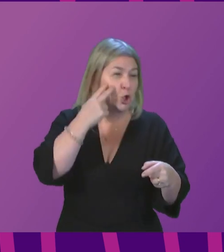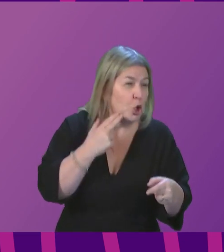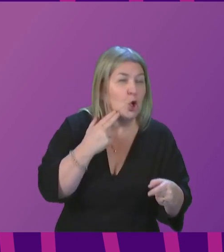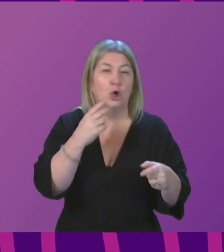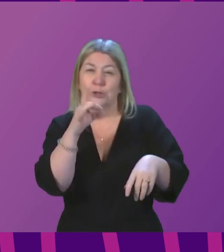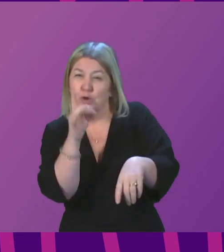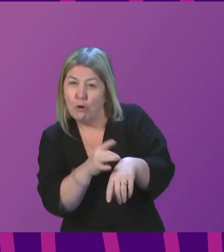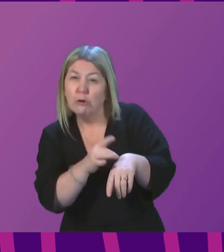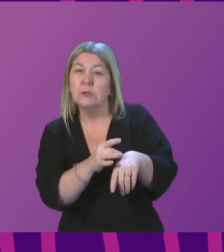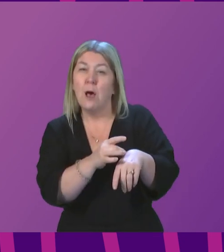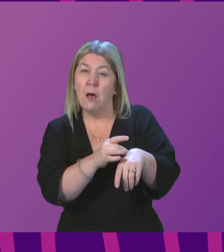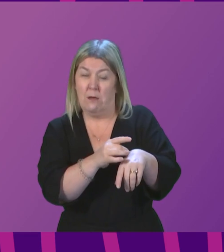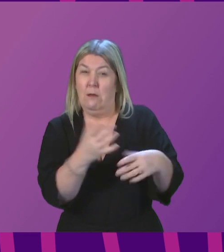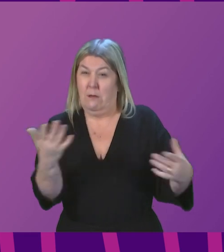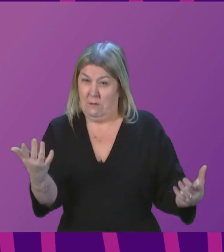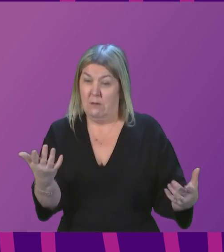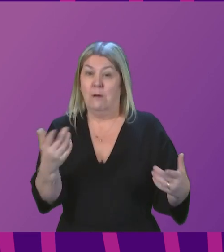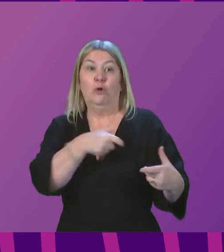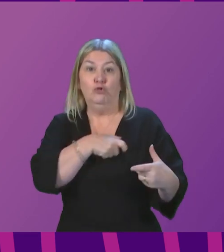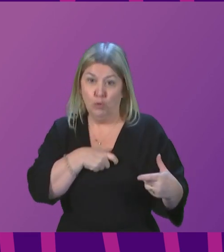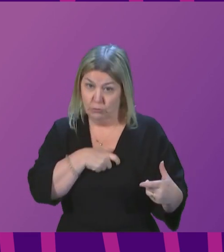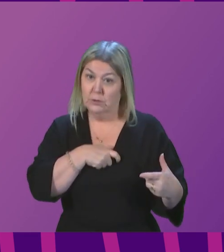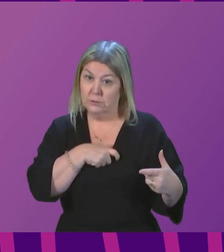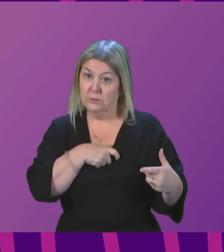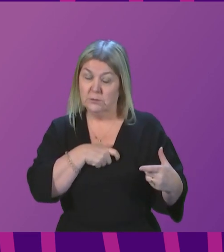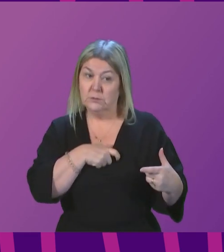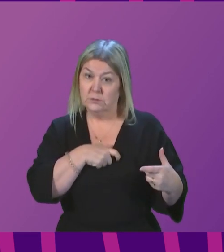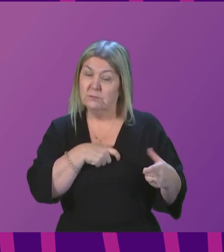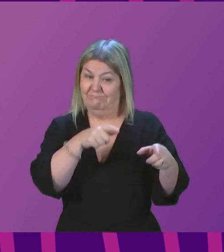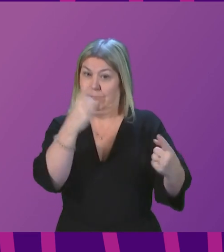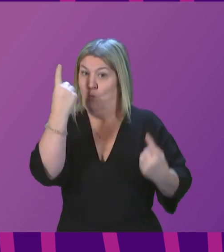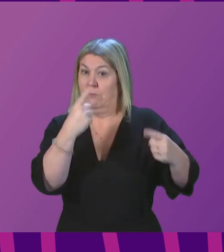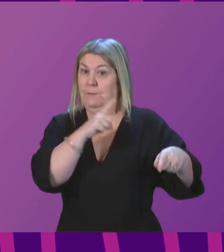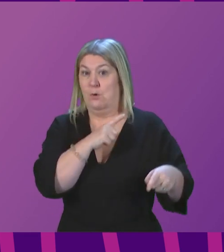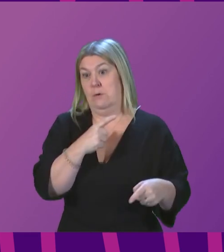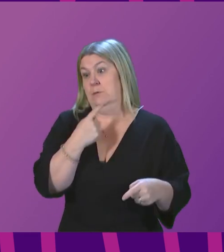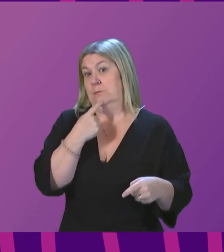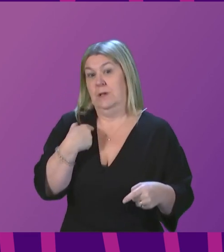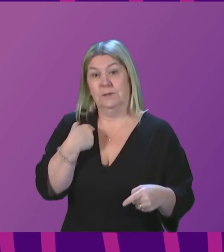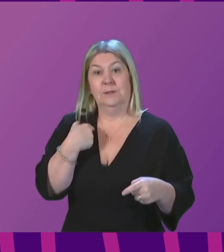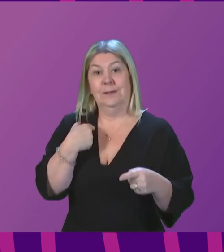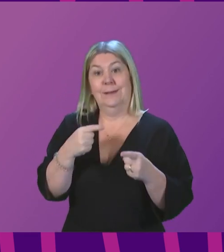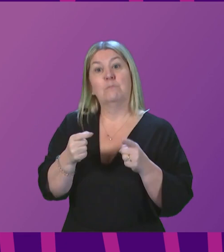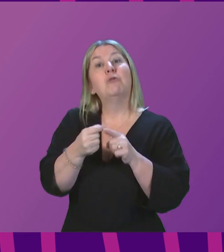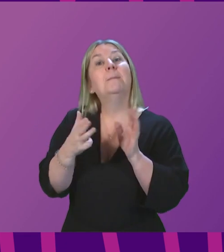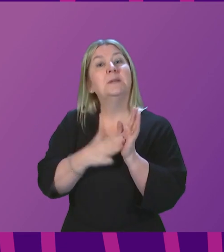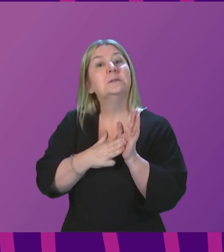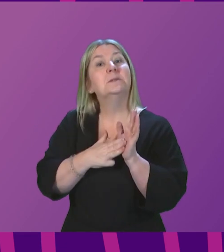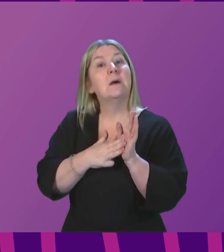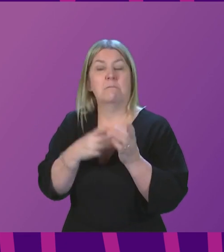concern about yesterday’s announcement by the Prime Minister to lift all restrictions at this stage, including the requirement to wear face coverings.